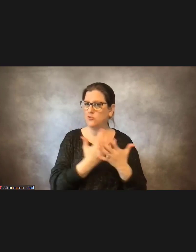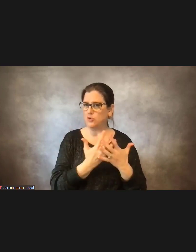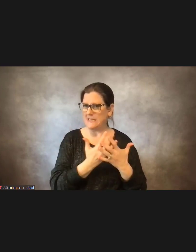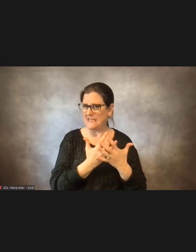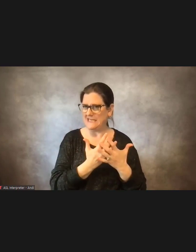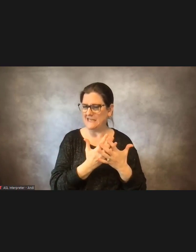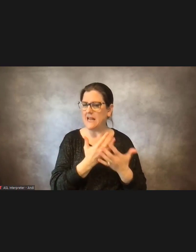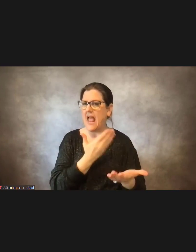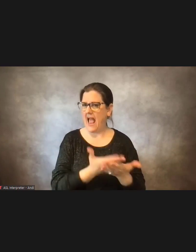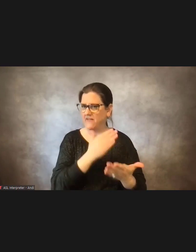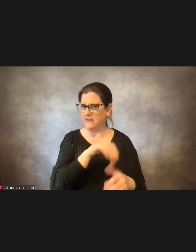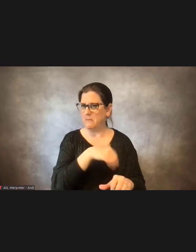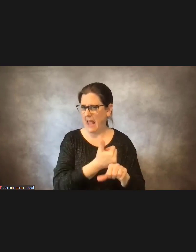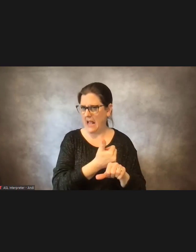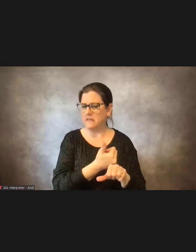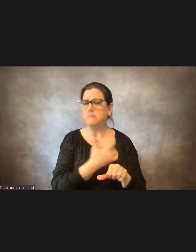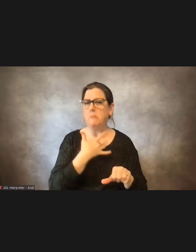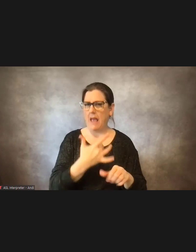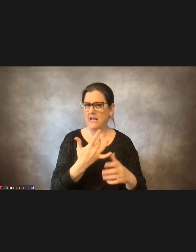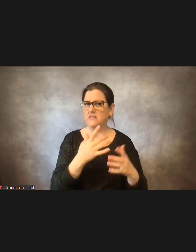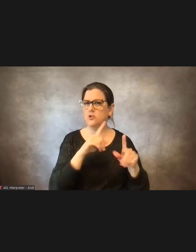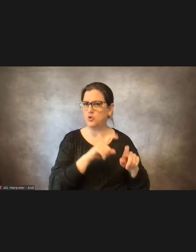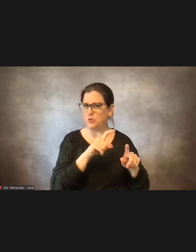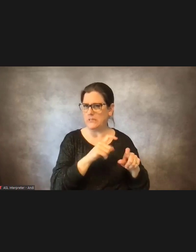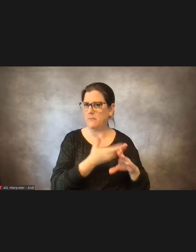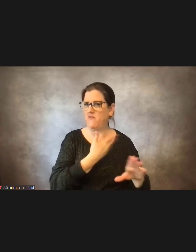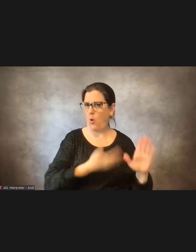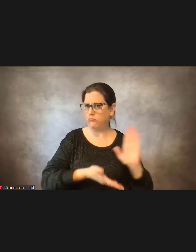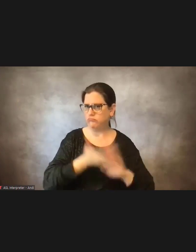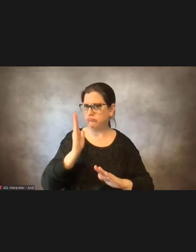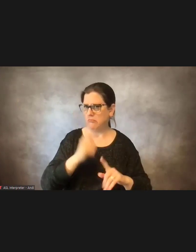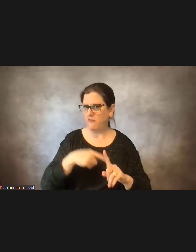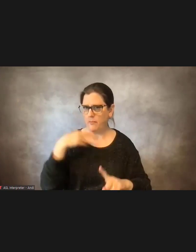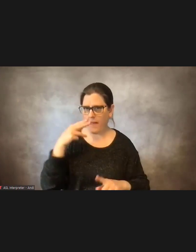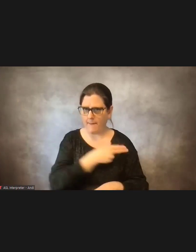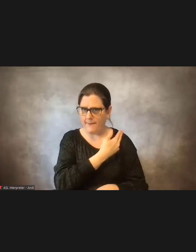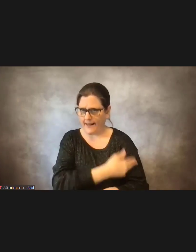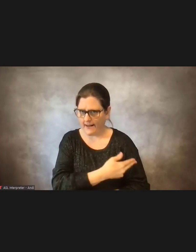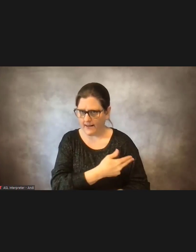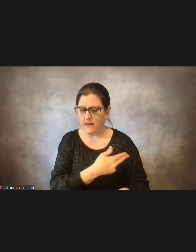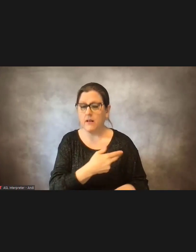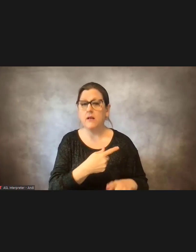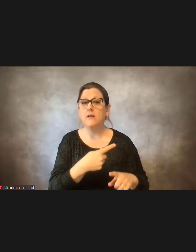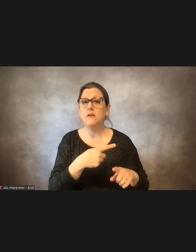before even leaving the hospital,, but screening at the newborn